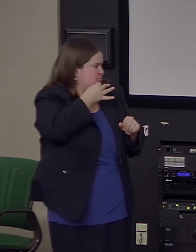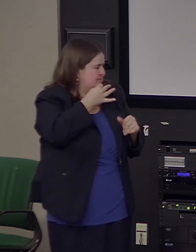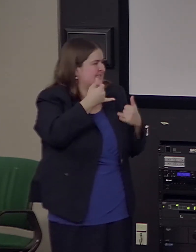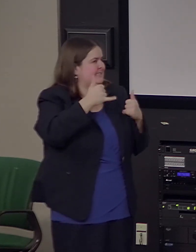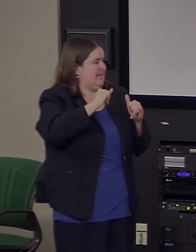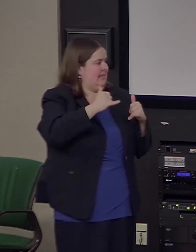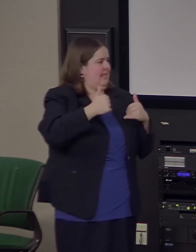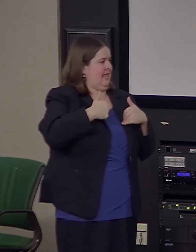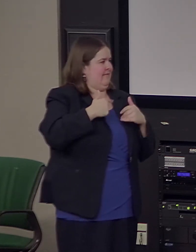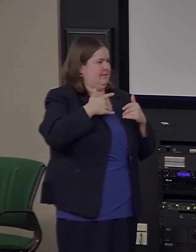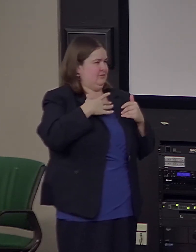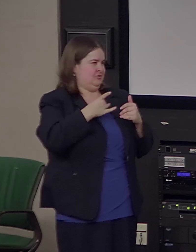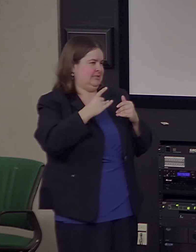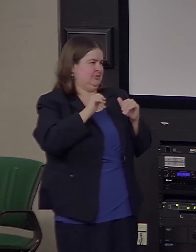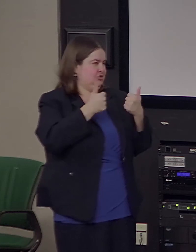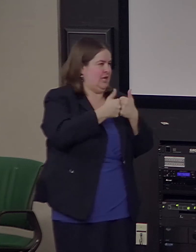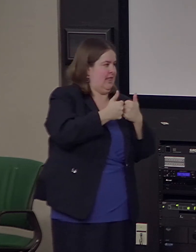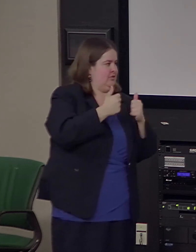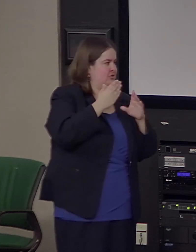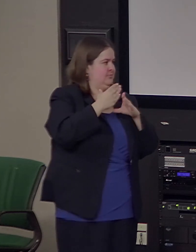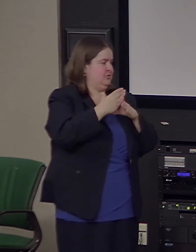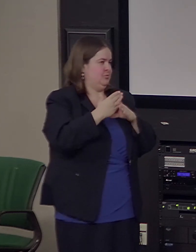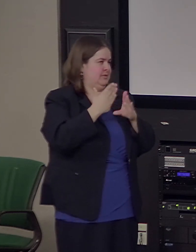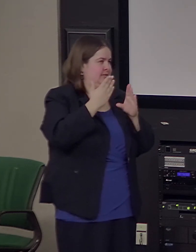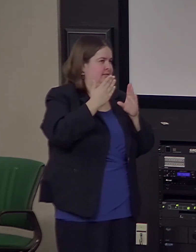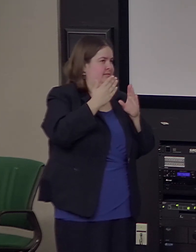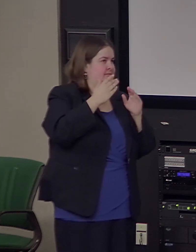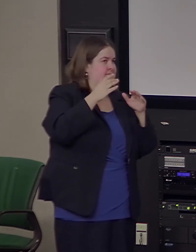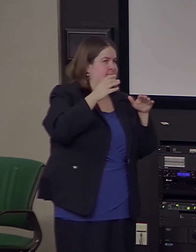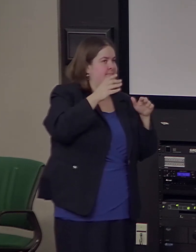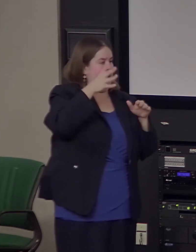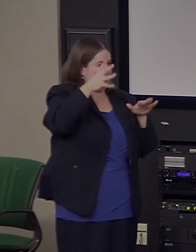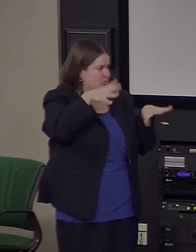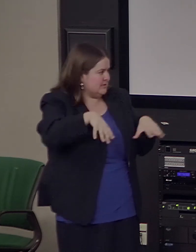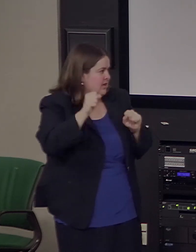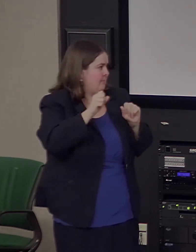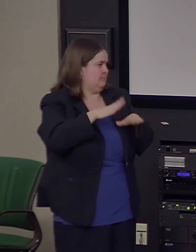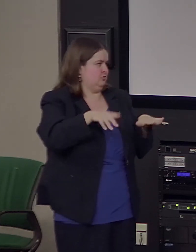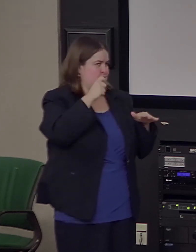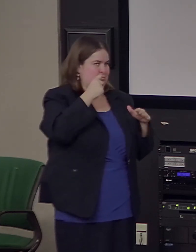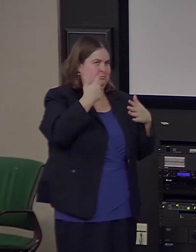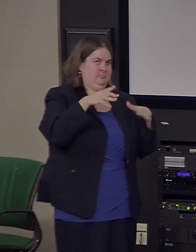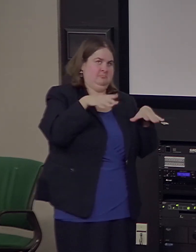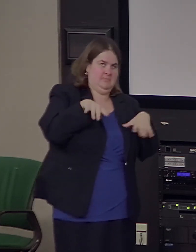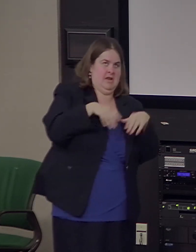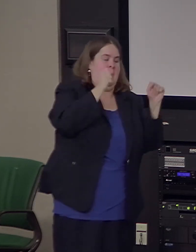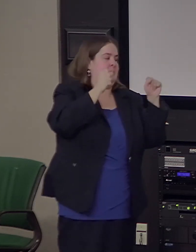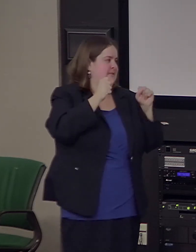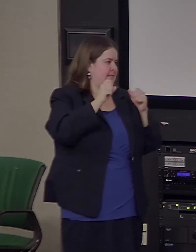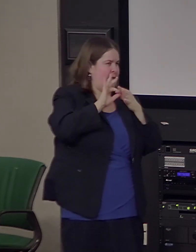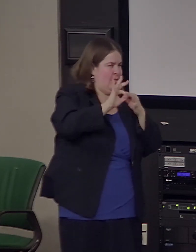an adopted parent and adopted child and that's all the more complicated and complex when